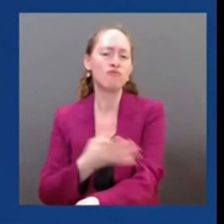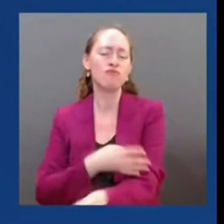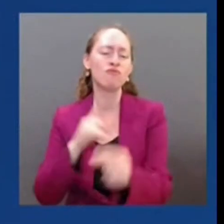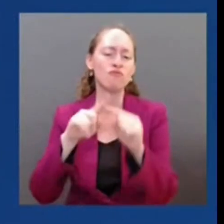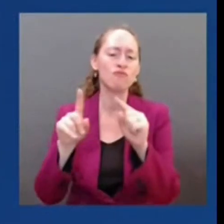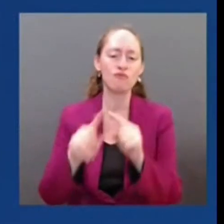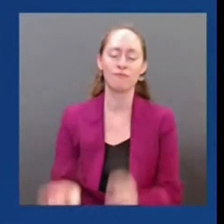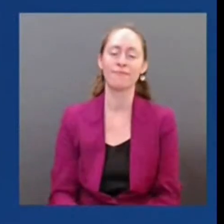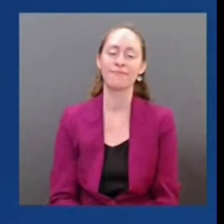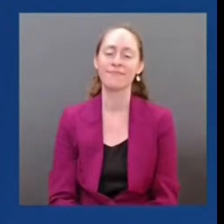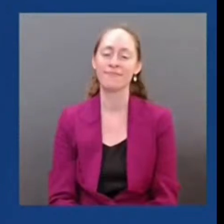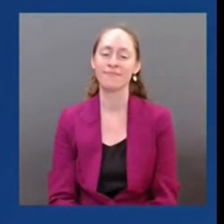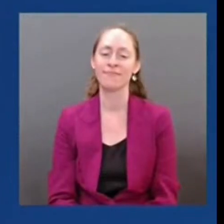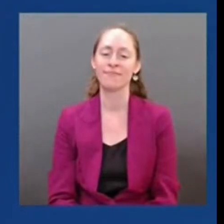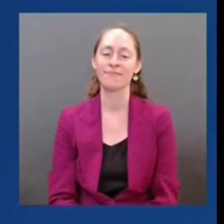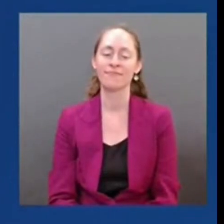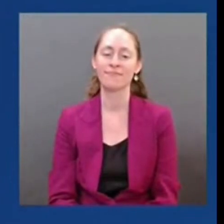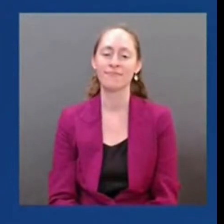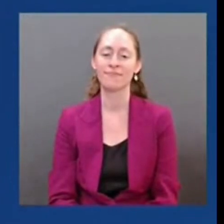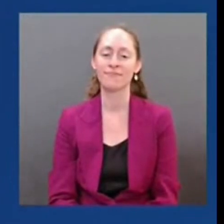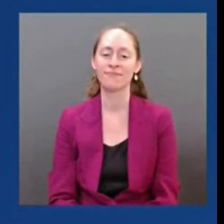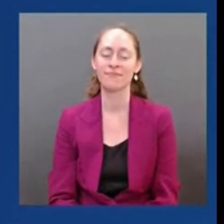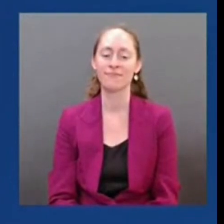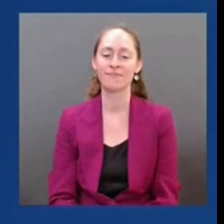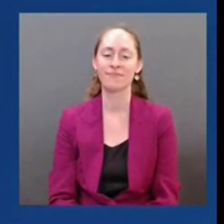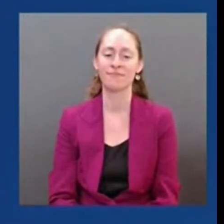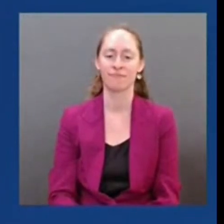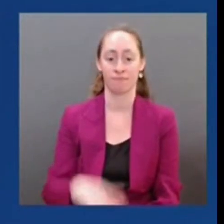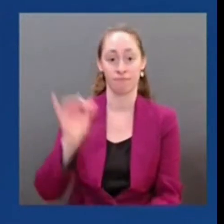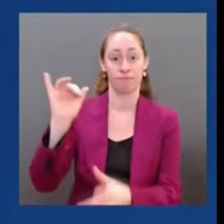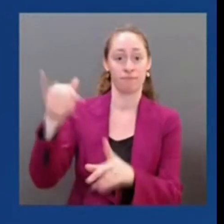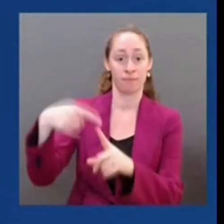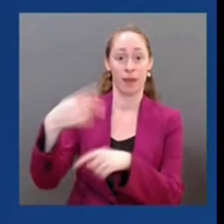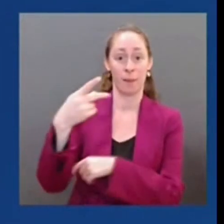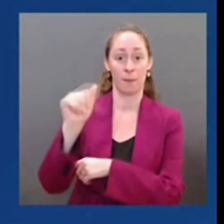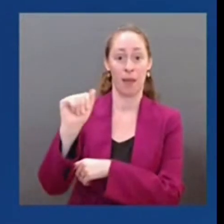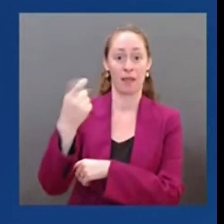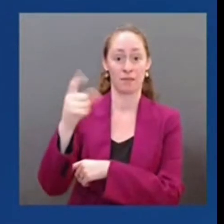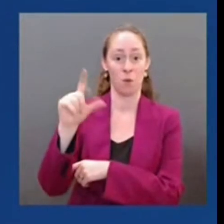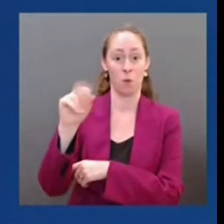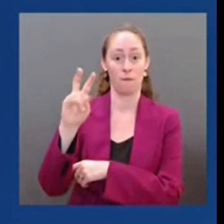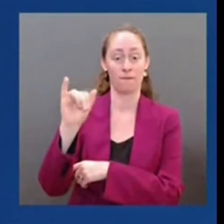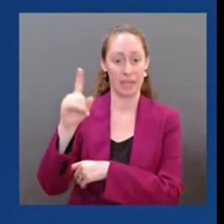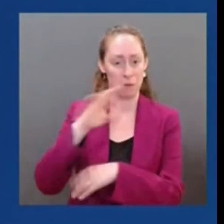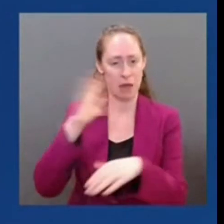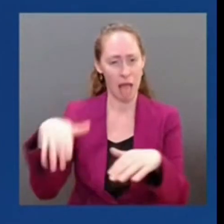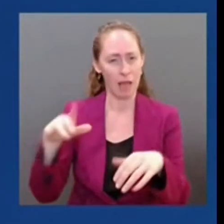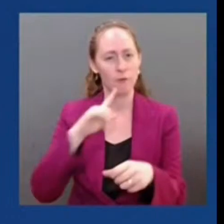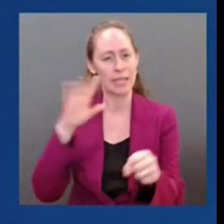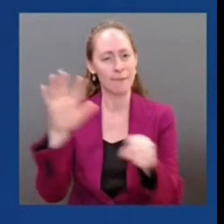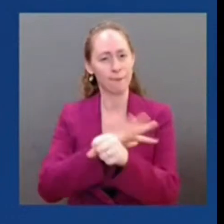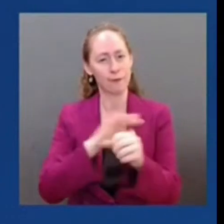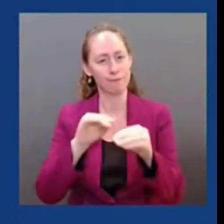THERAPEUTICS.